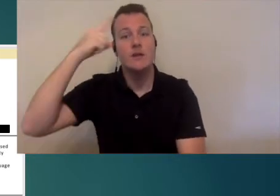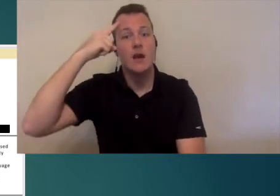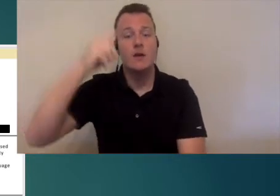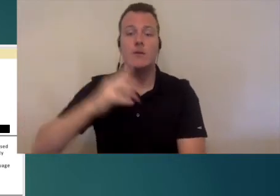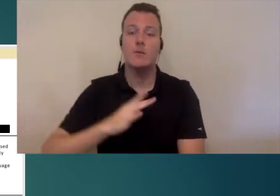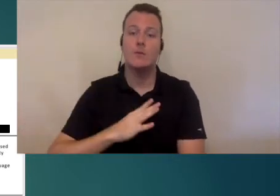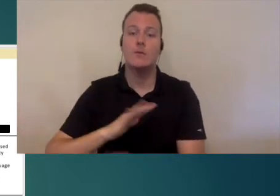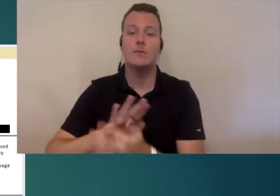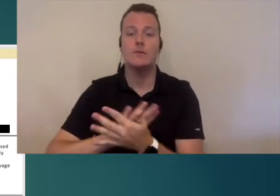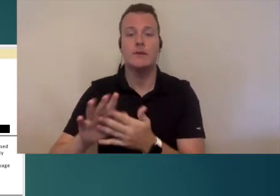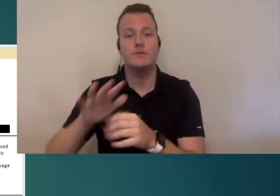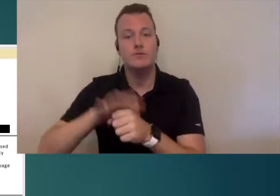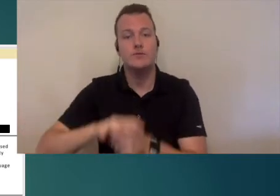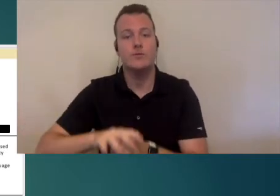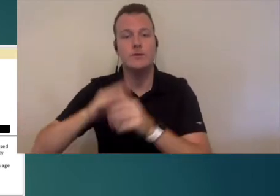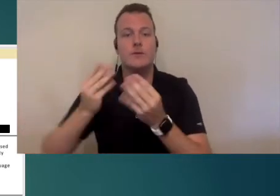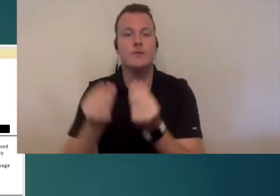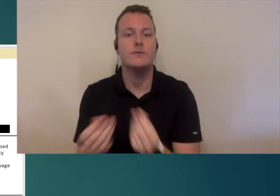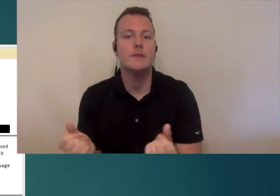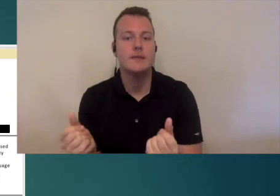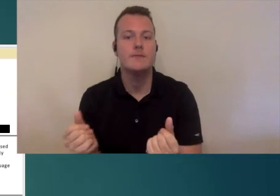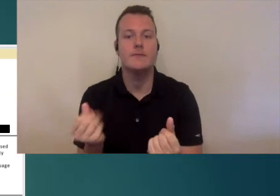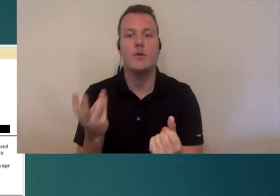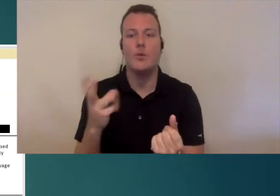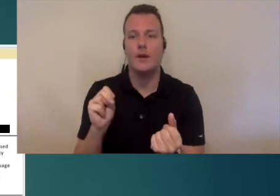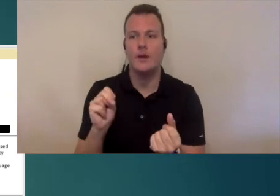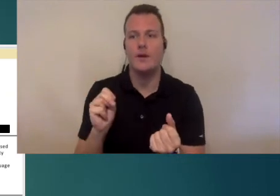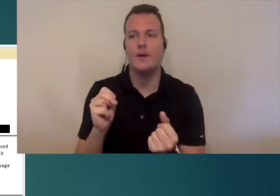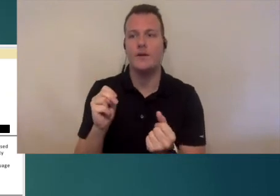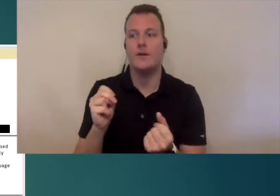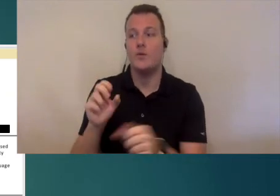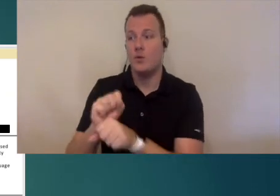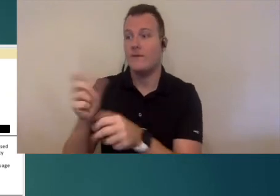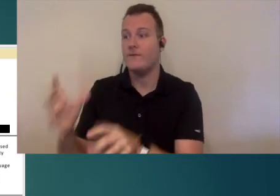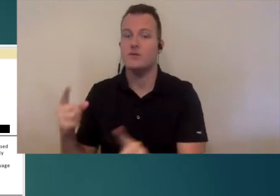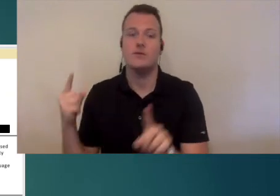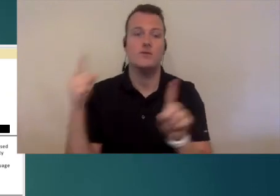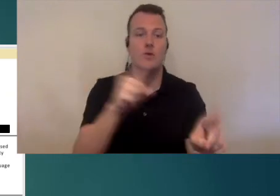great stress reliever after work, to go home or to go to the gym and hit things.